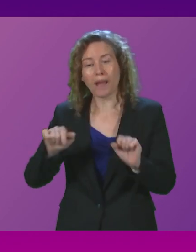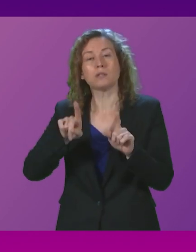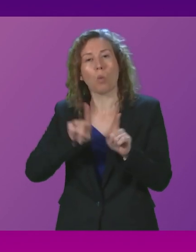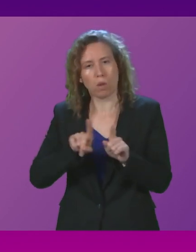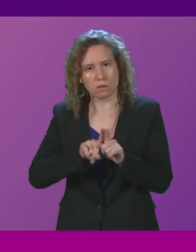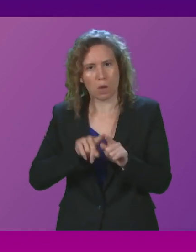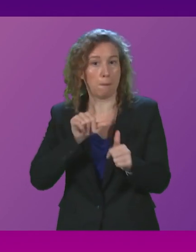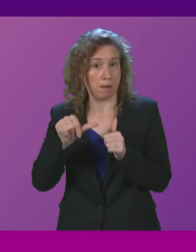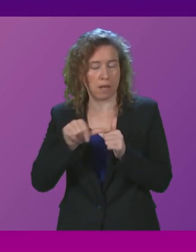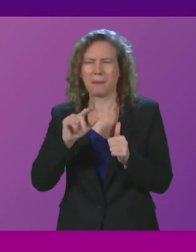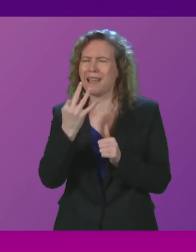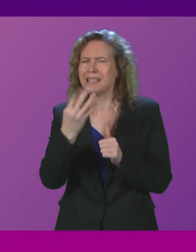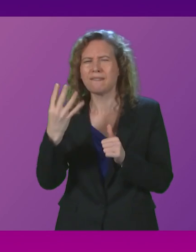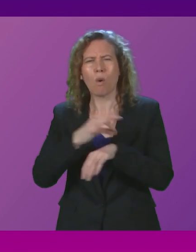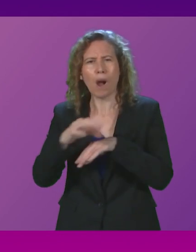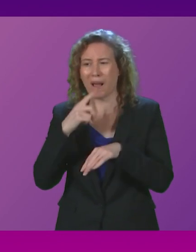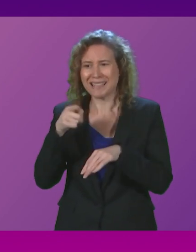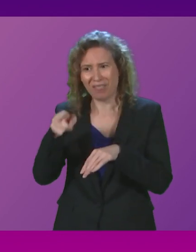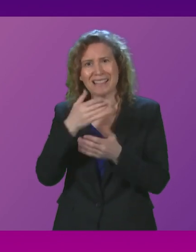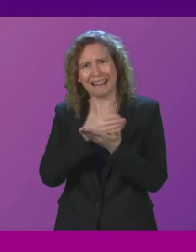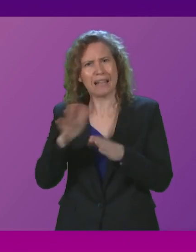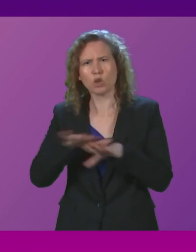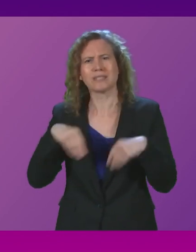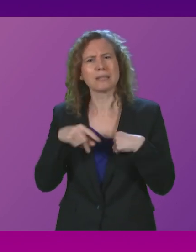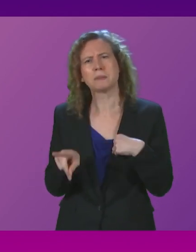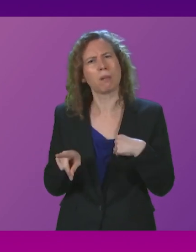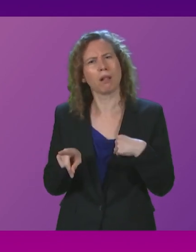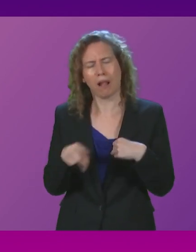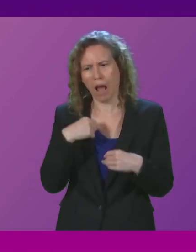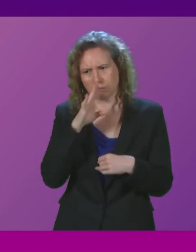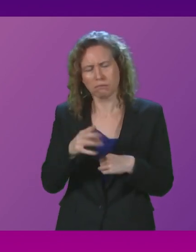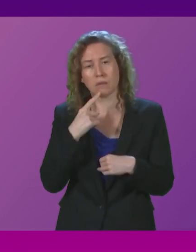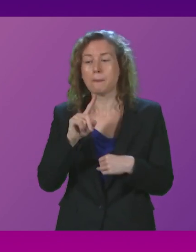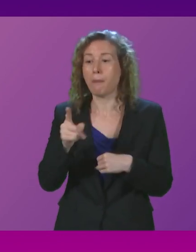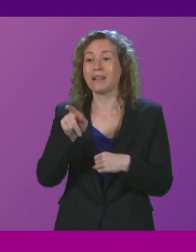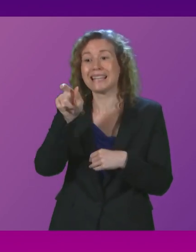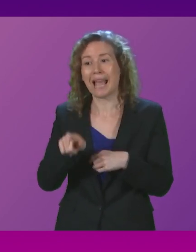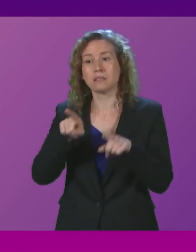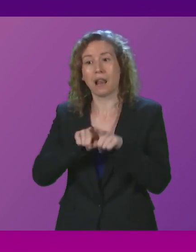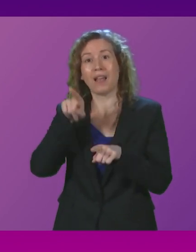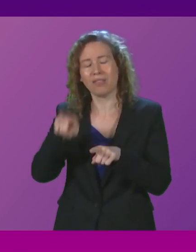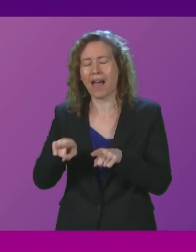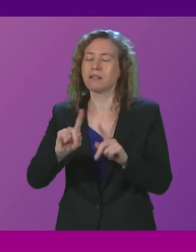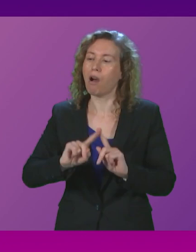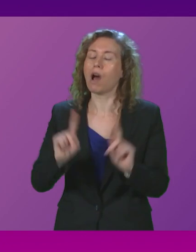I said that 84 hours is clearly unacceptable, but cases like that are exceptional, and it